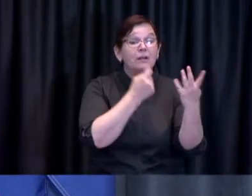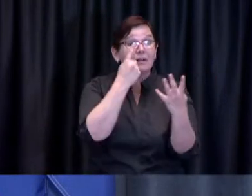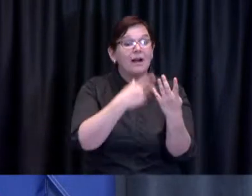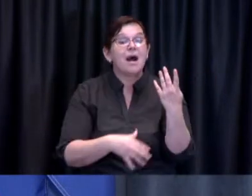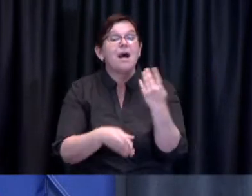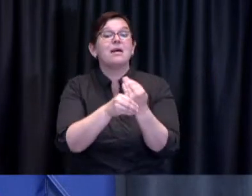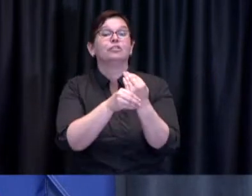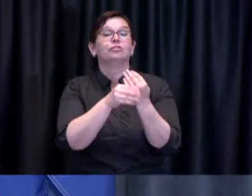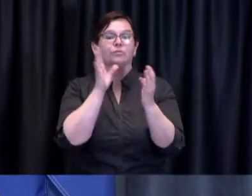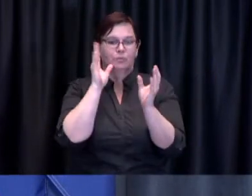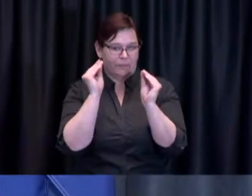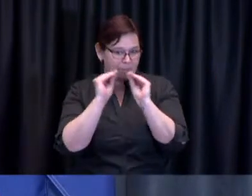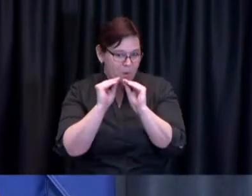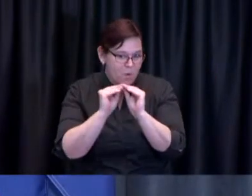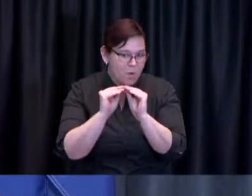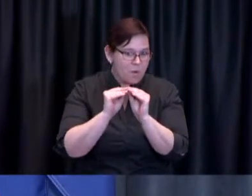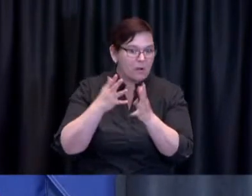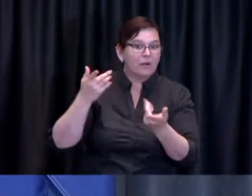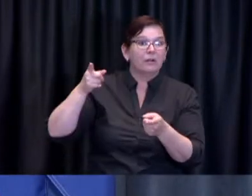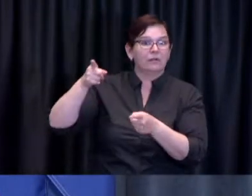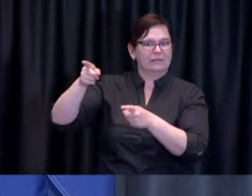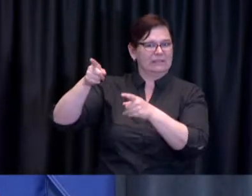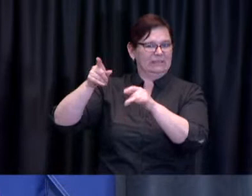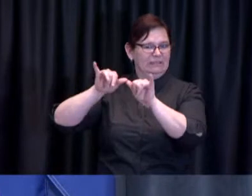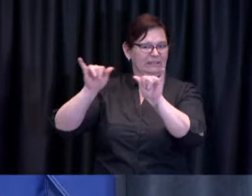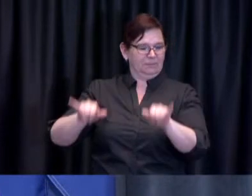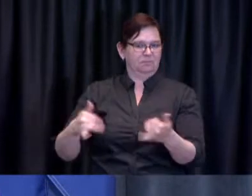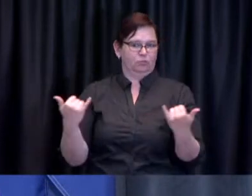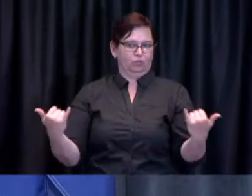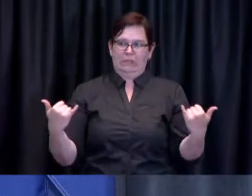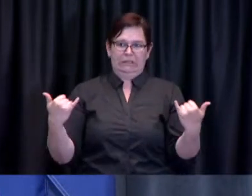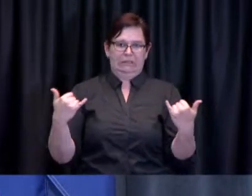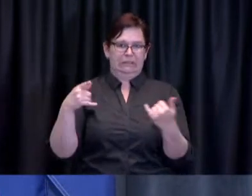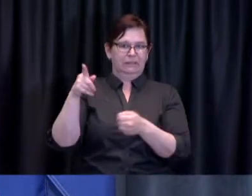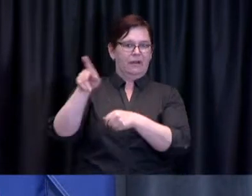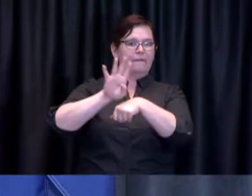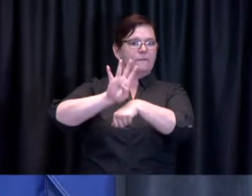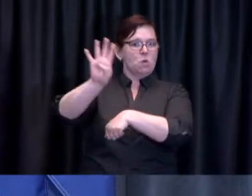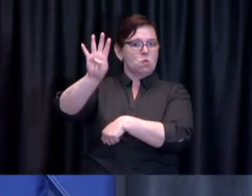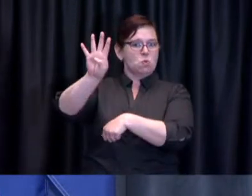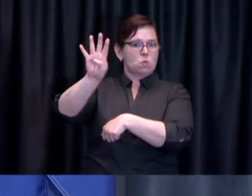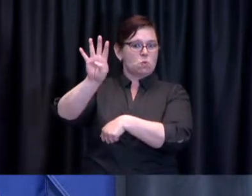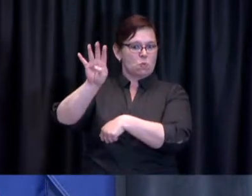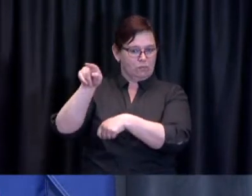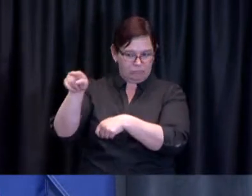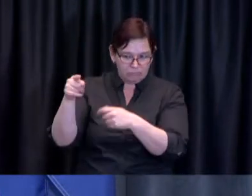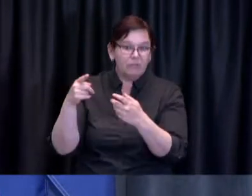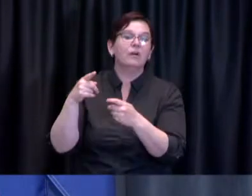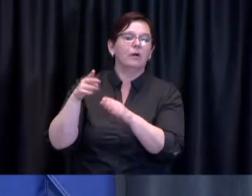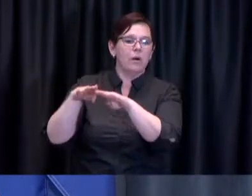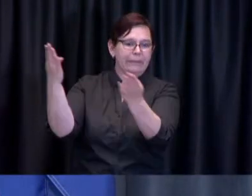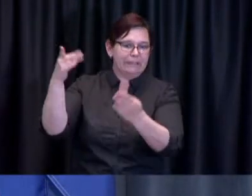provincial booking system at four o'clock this afternoon as always appointments in city operated